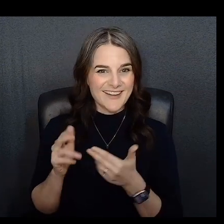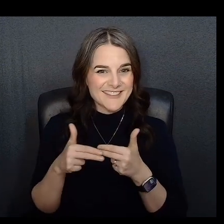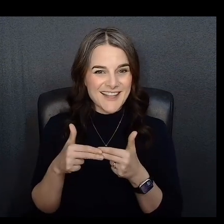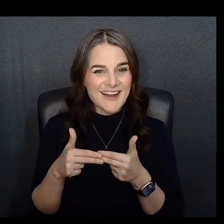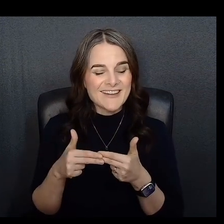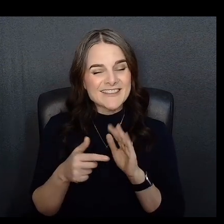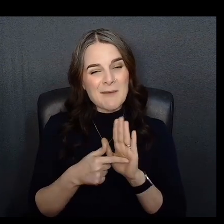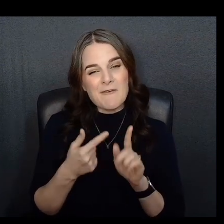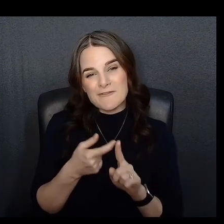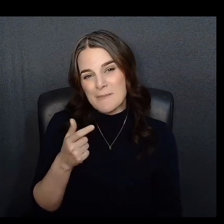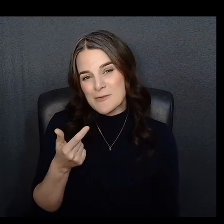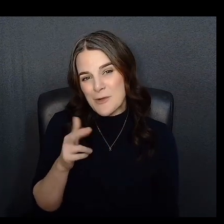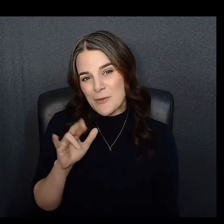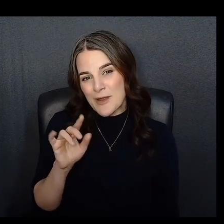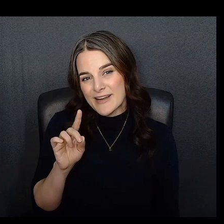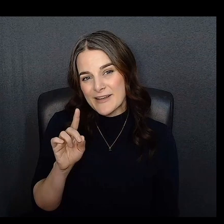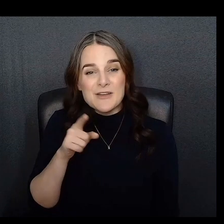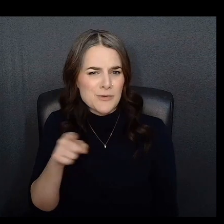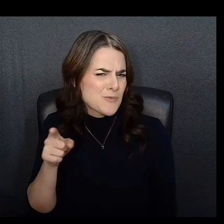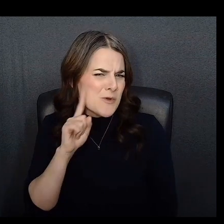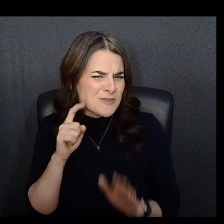You'll notice that a lot of the screenshots that I have